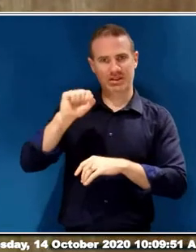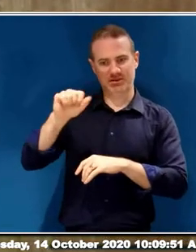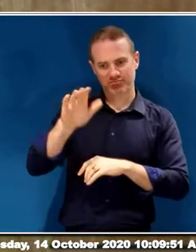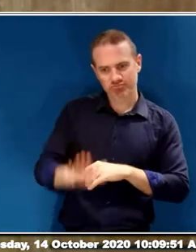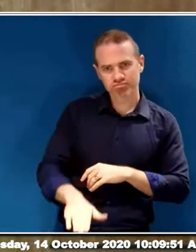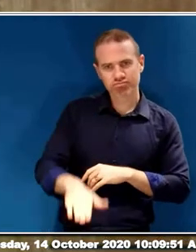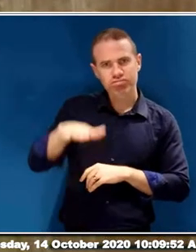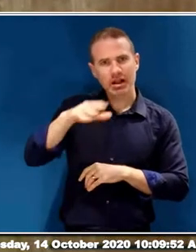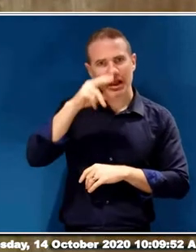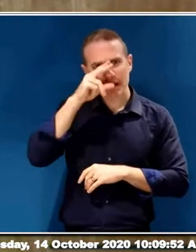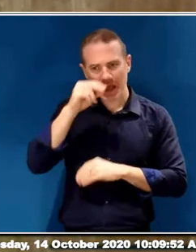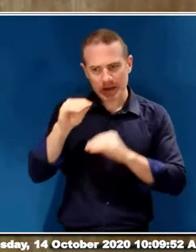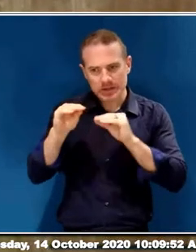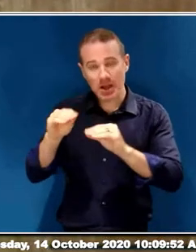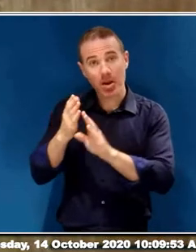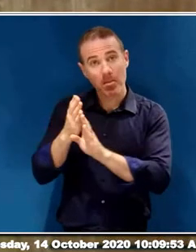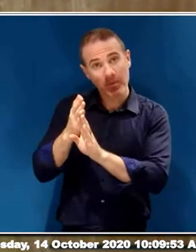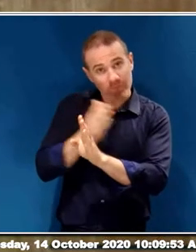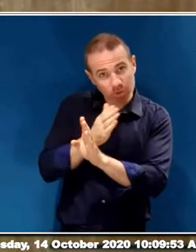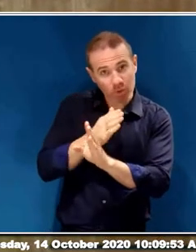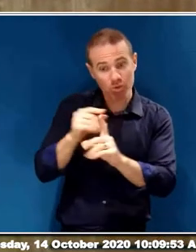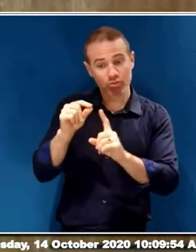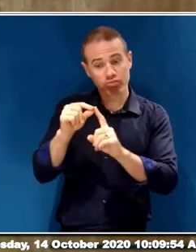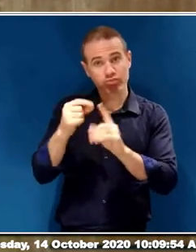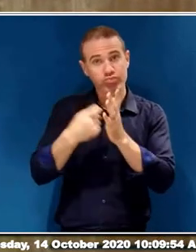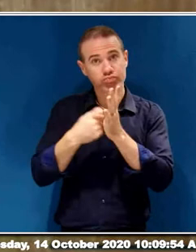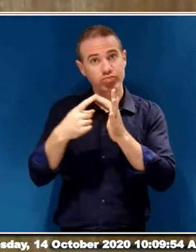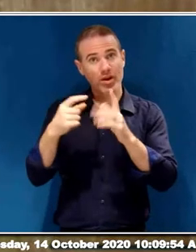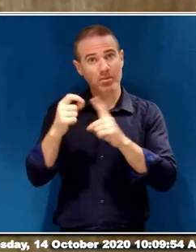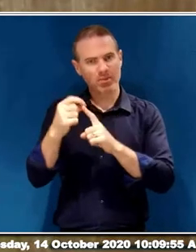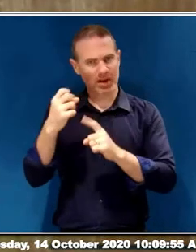He attended a dual placement for pre-prep? That's correct.